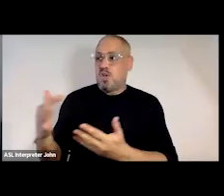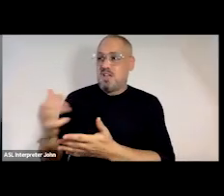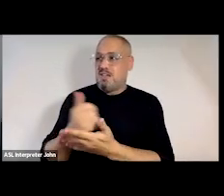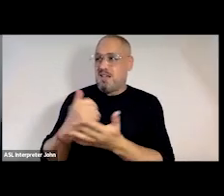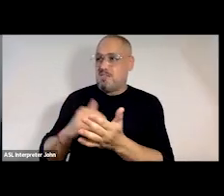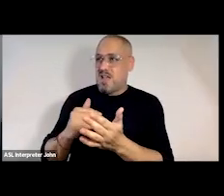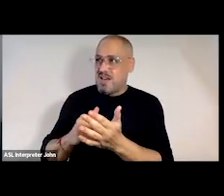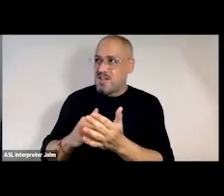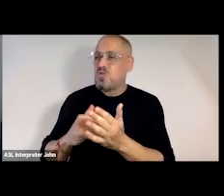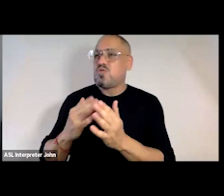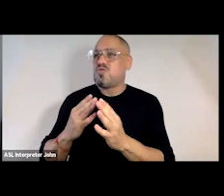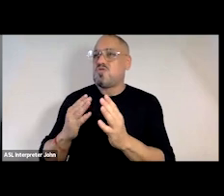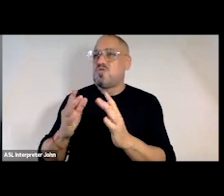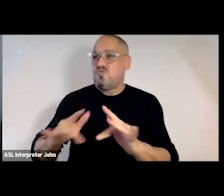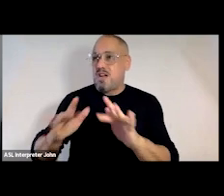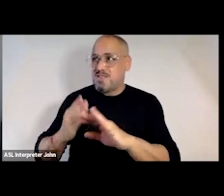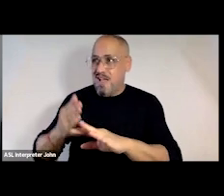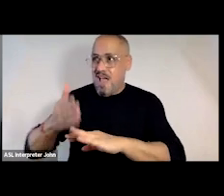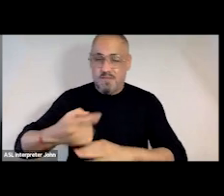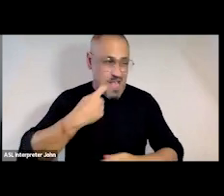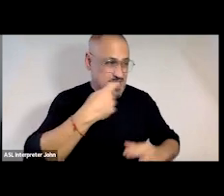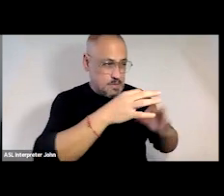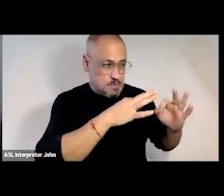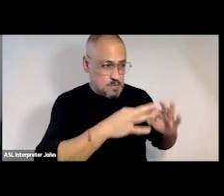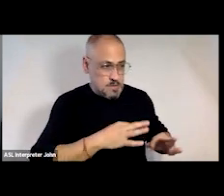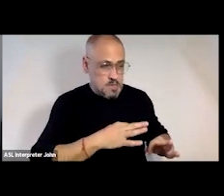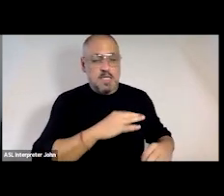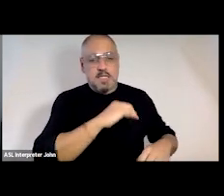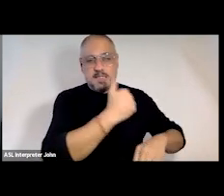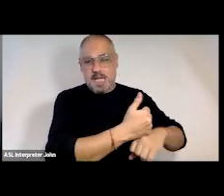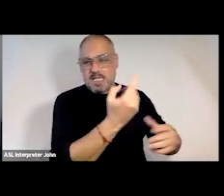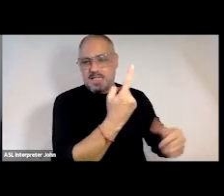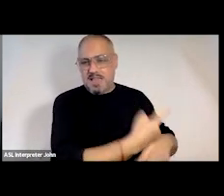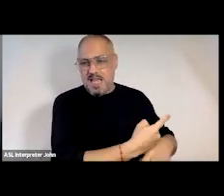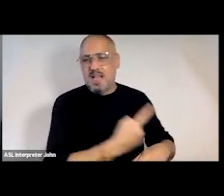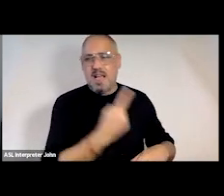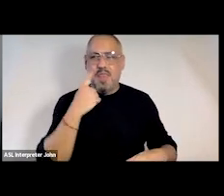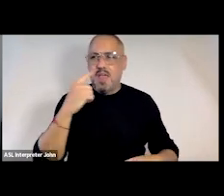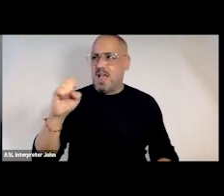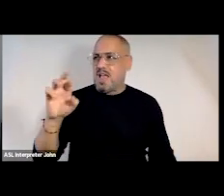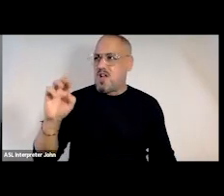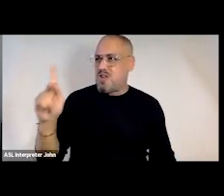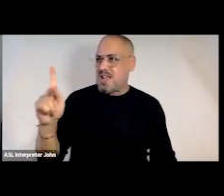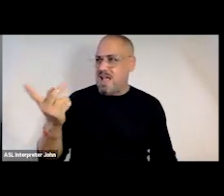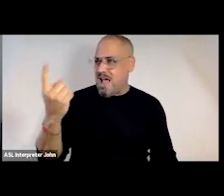kind of comes after what I just talked about setting the protective filing date. I think it was Eric that asked about this.